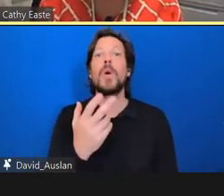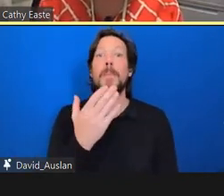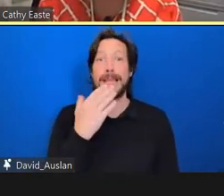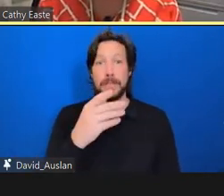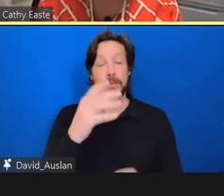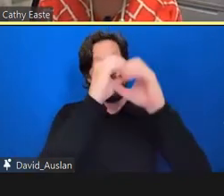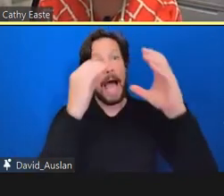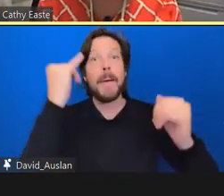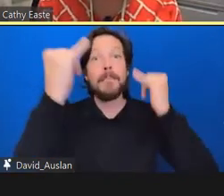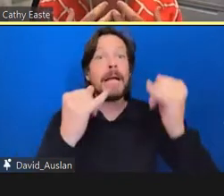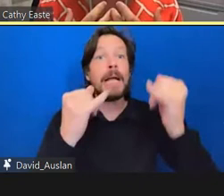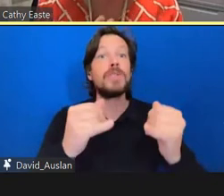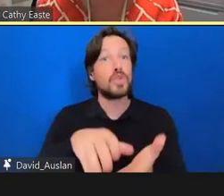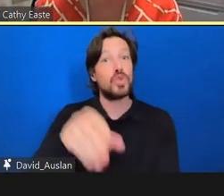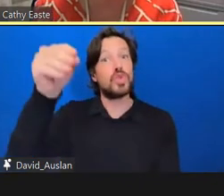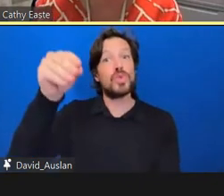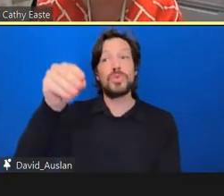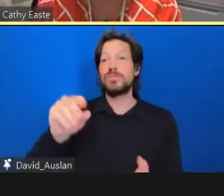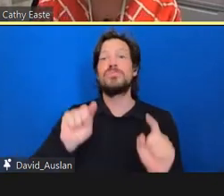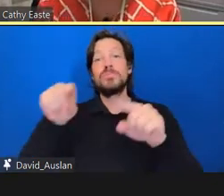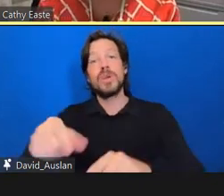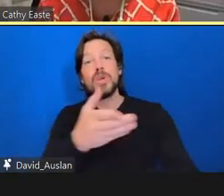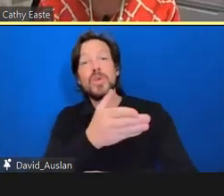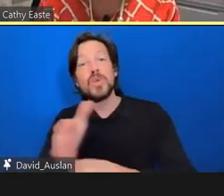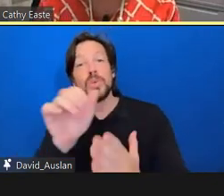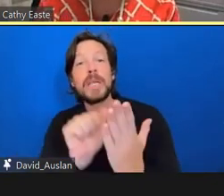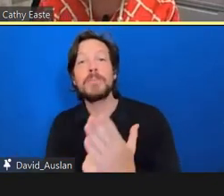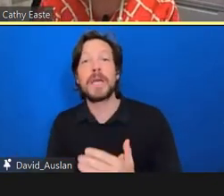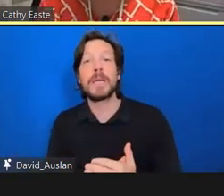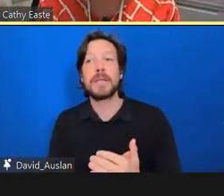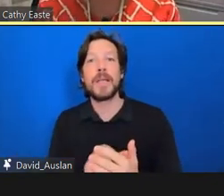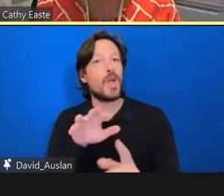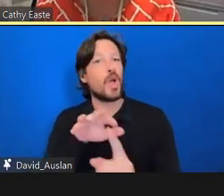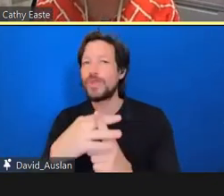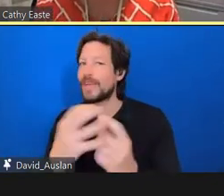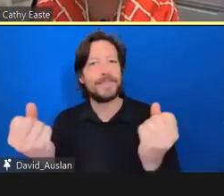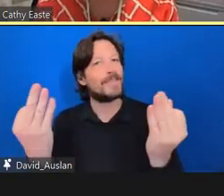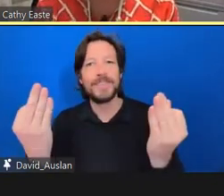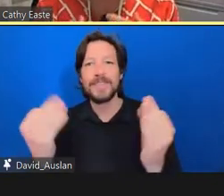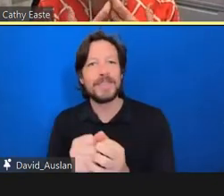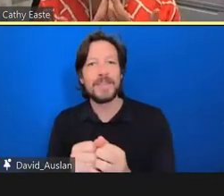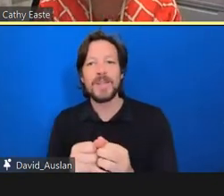and they're learning new things. They don't have a context. They don't have the terminology. They